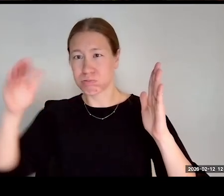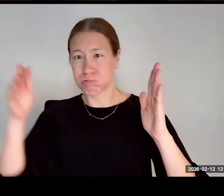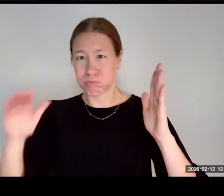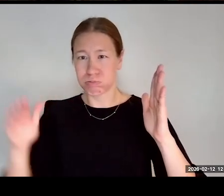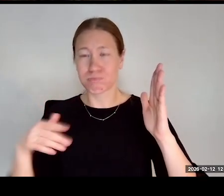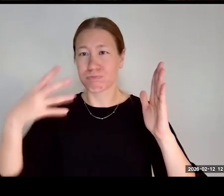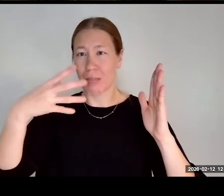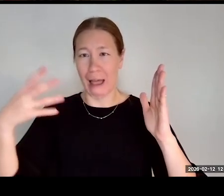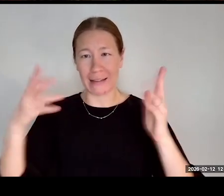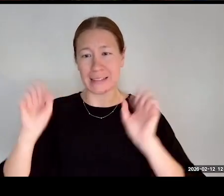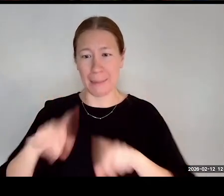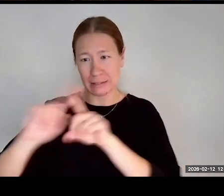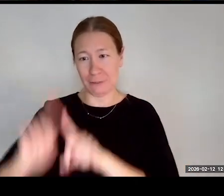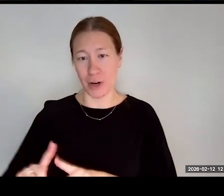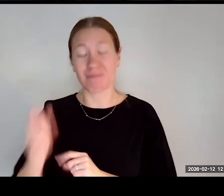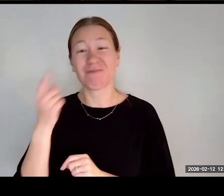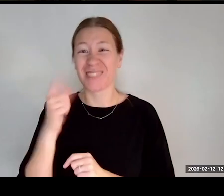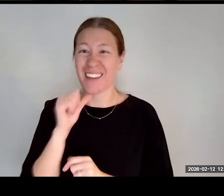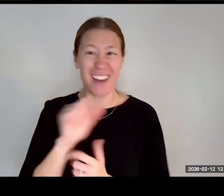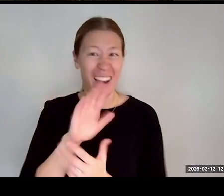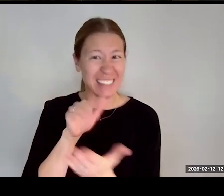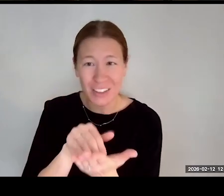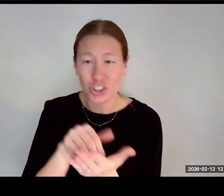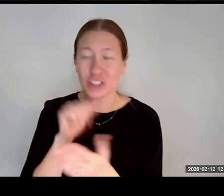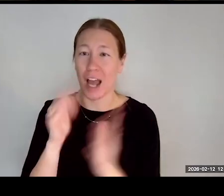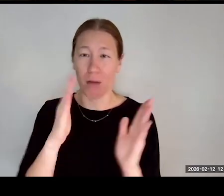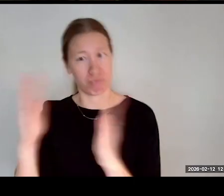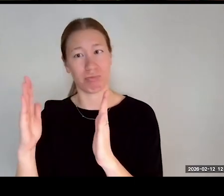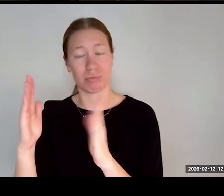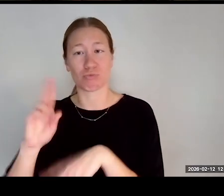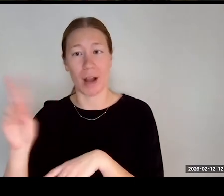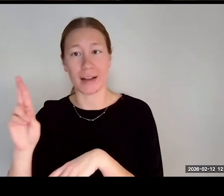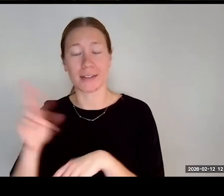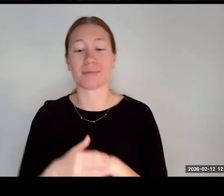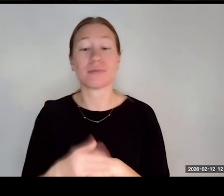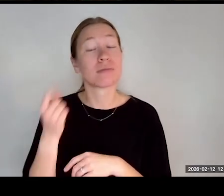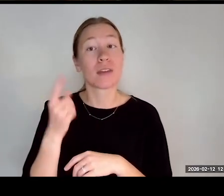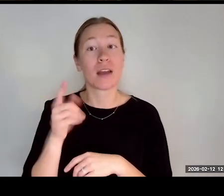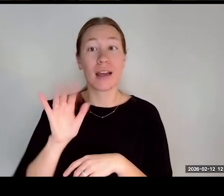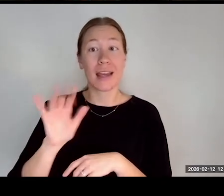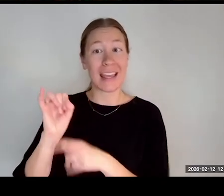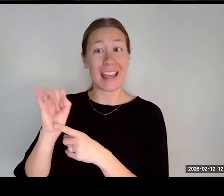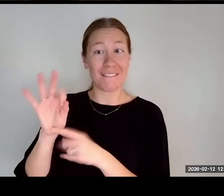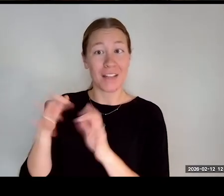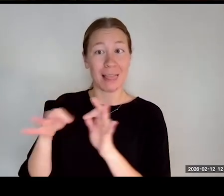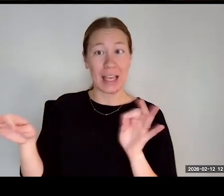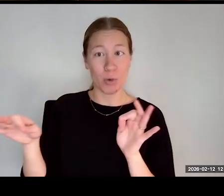than if it's all justified or centered. And again, the reverse is true for languages that are read right to left.